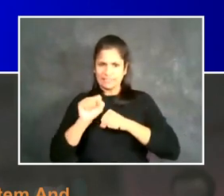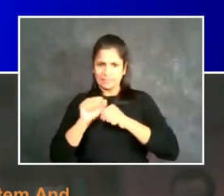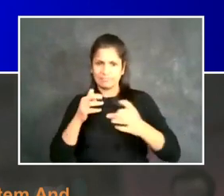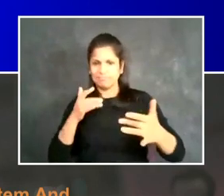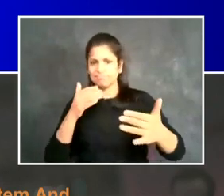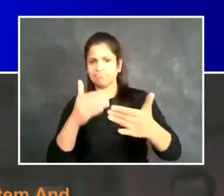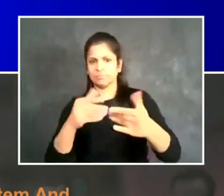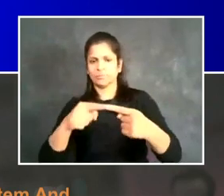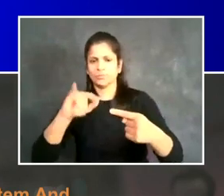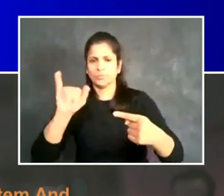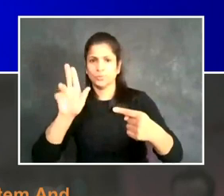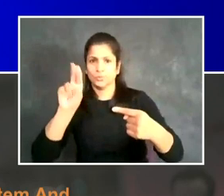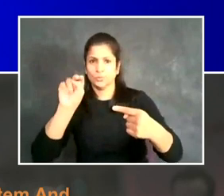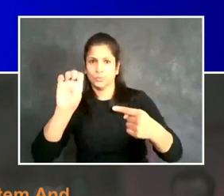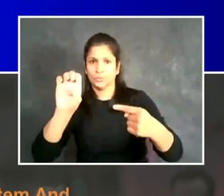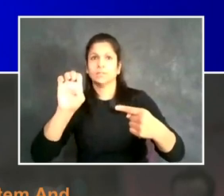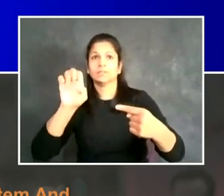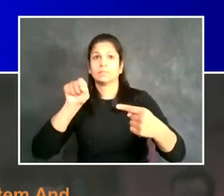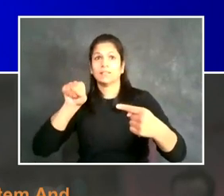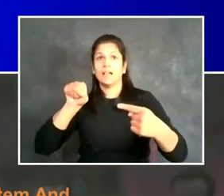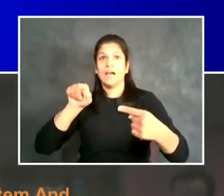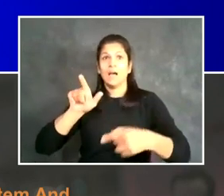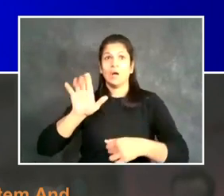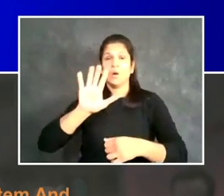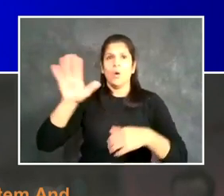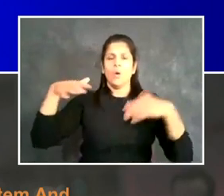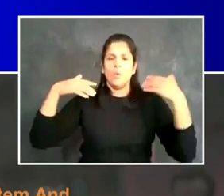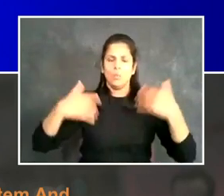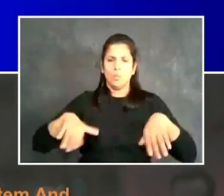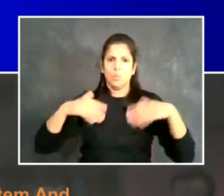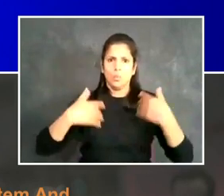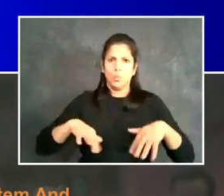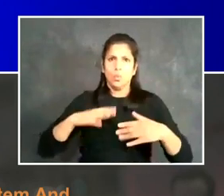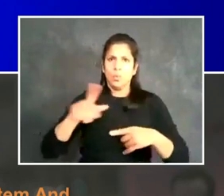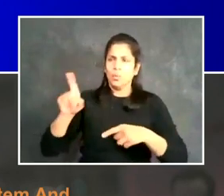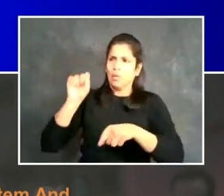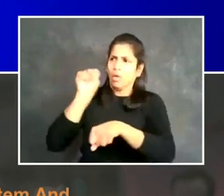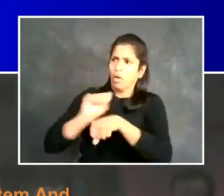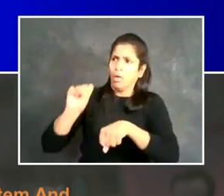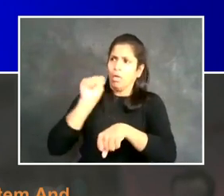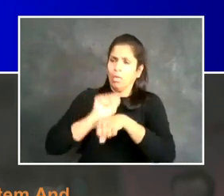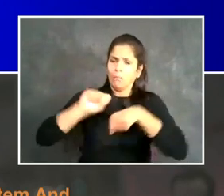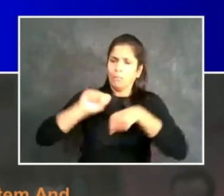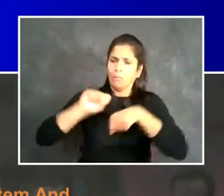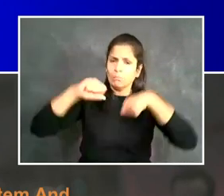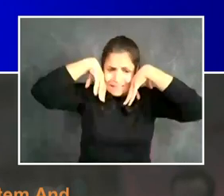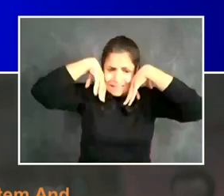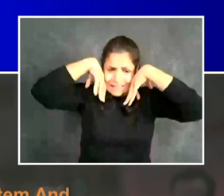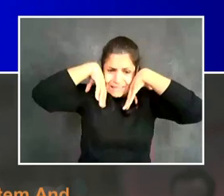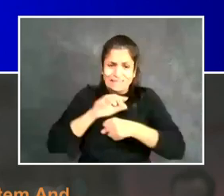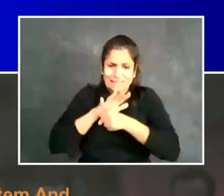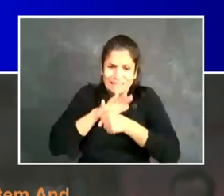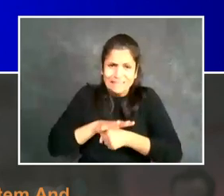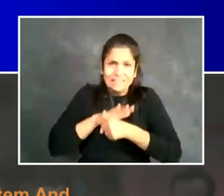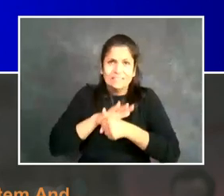APPROPRIATE FOR US TO HIDE STRESS THAT IS EXPERIENCED BY OUR NURSES AND DOCTORS AND